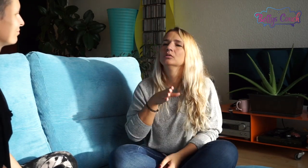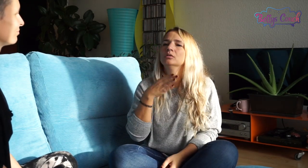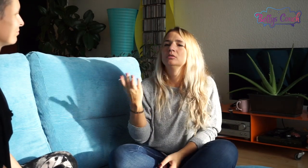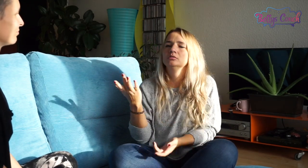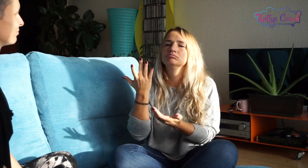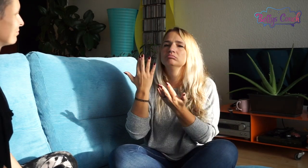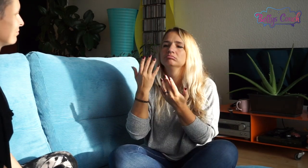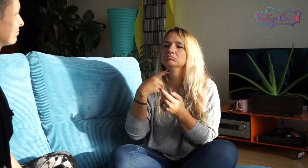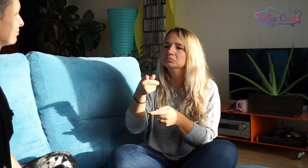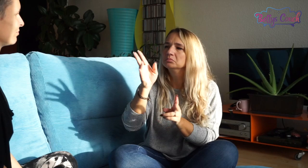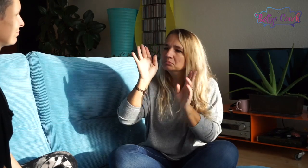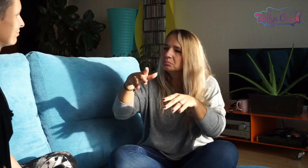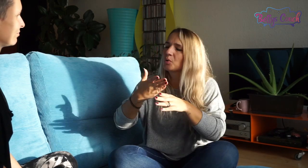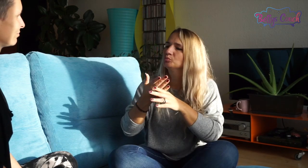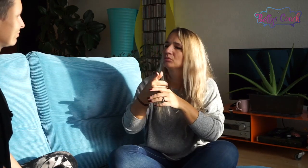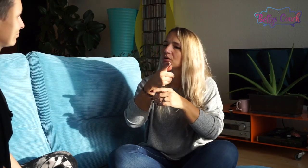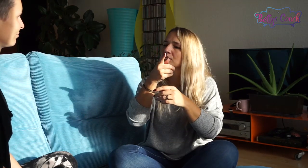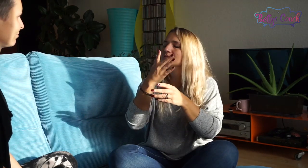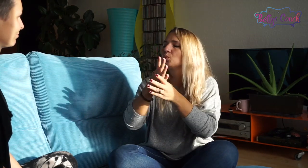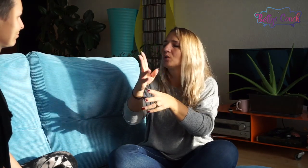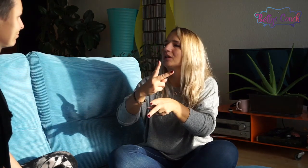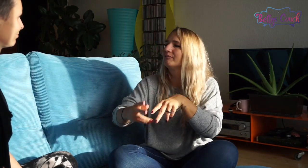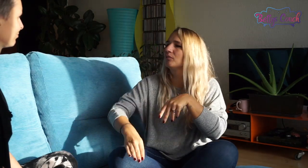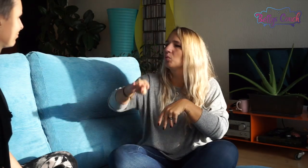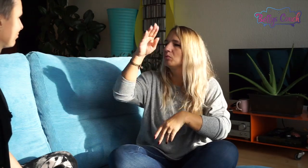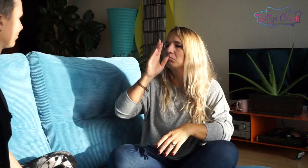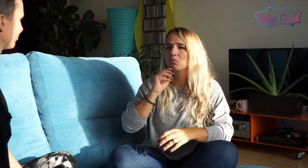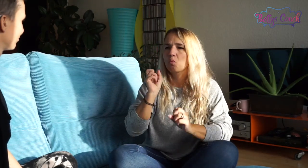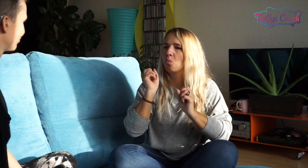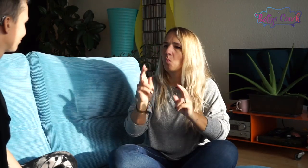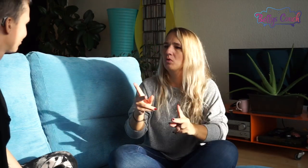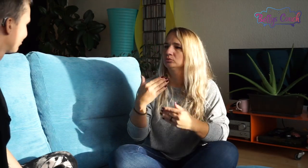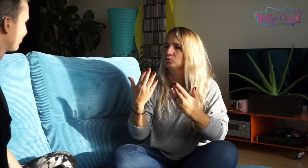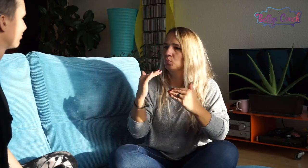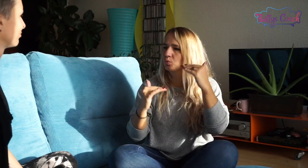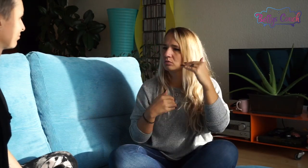Often these people grow up believing that this mismatch between men and women is normal.